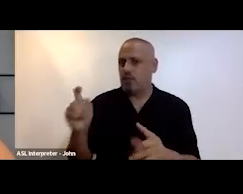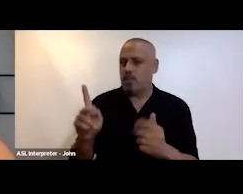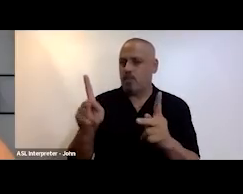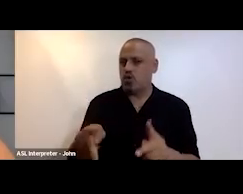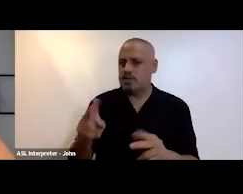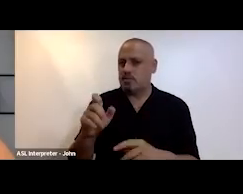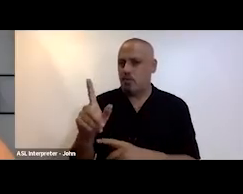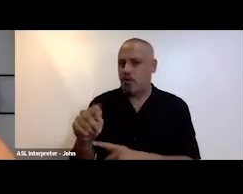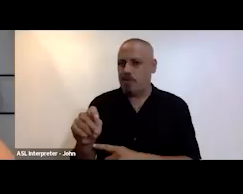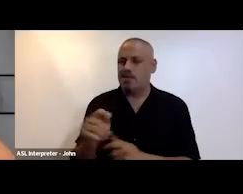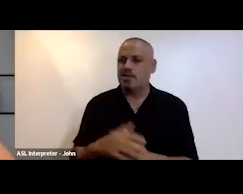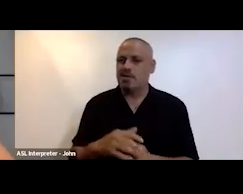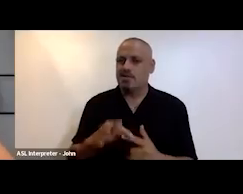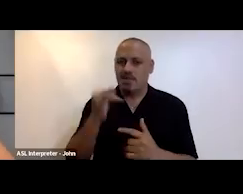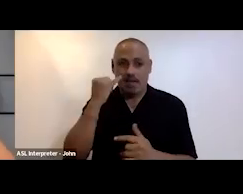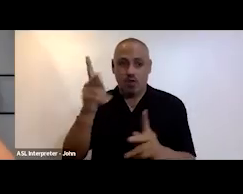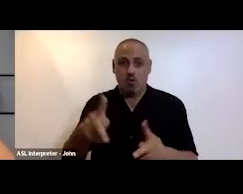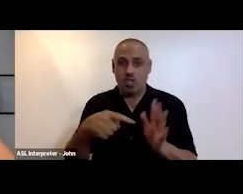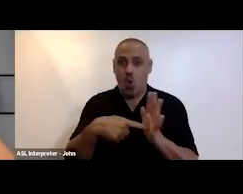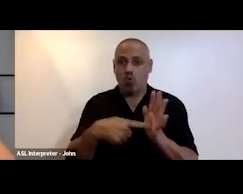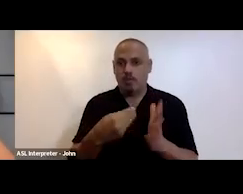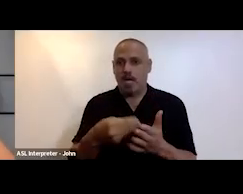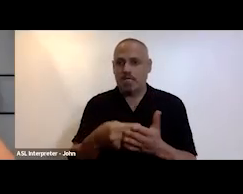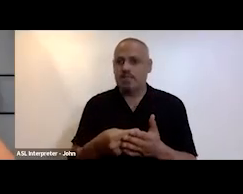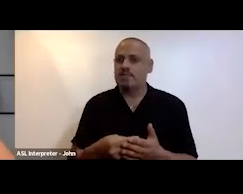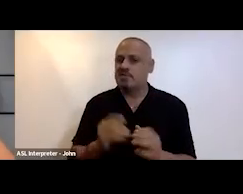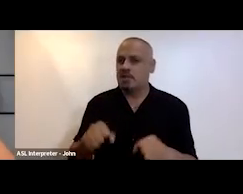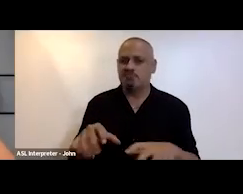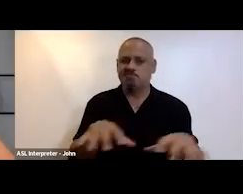especially if that individual owes them money. They kind of may just take over.